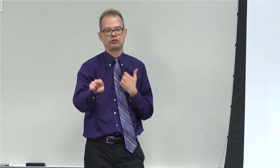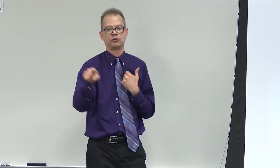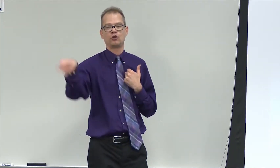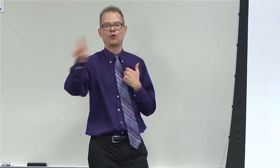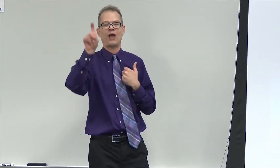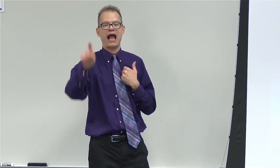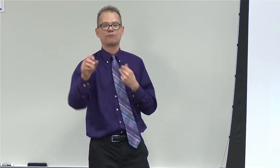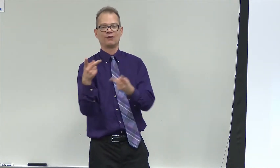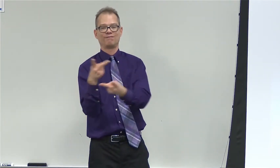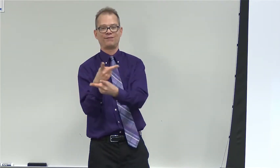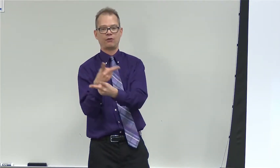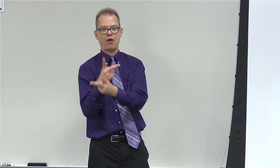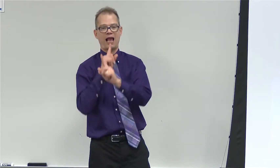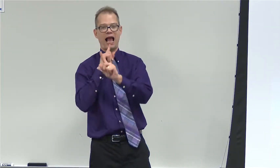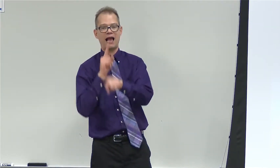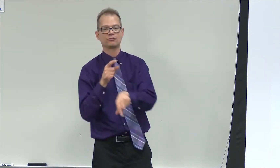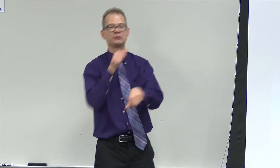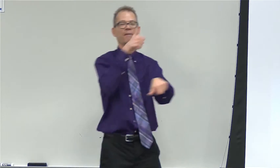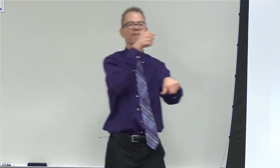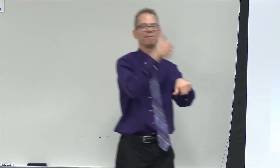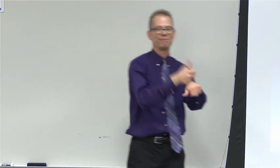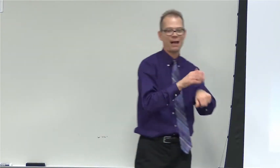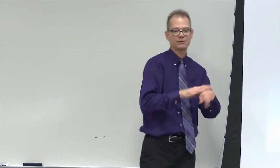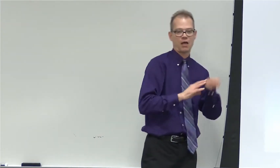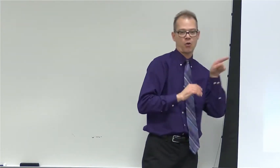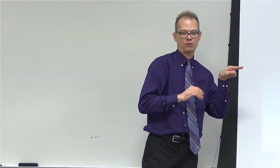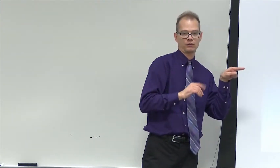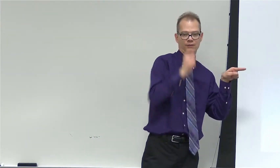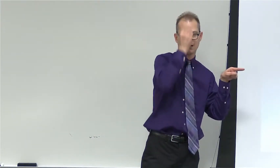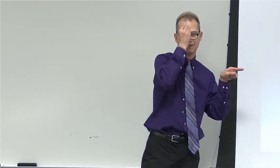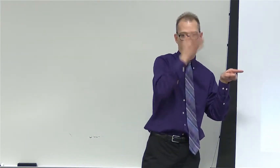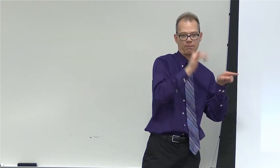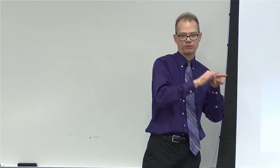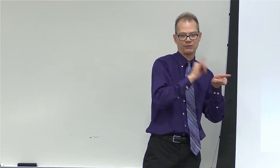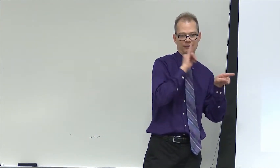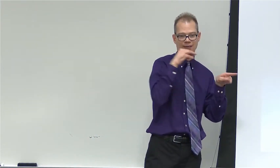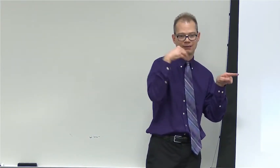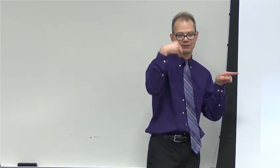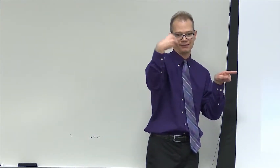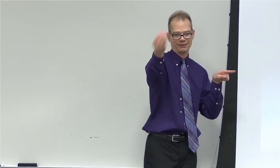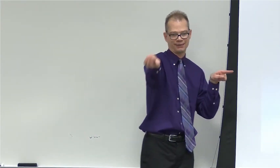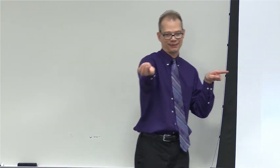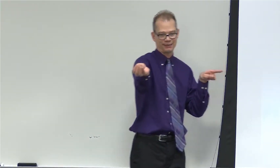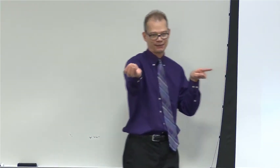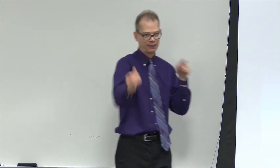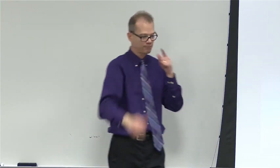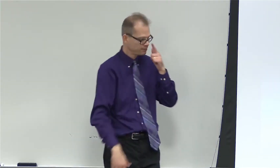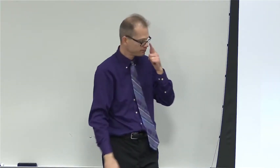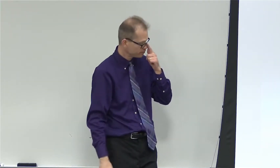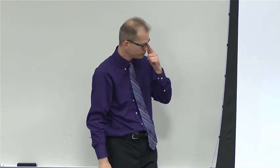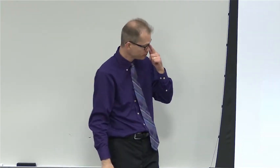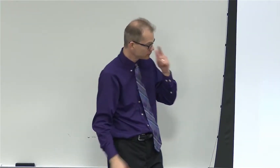and the person would have to answer based on the information that is provided.